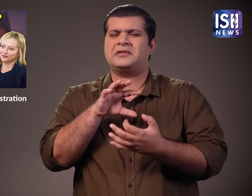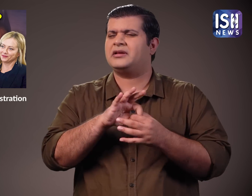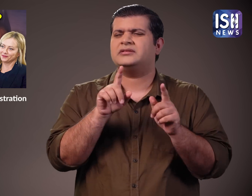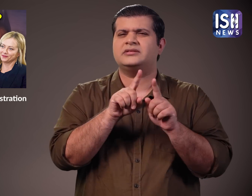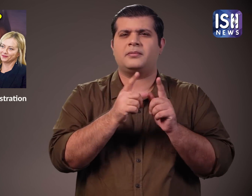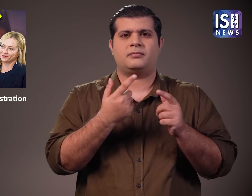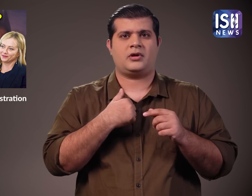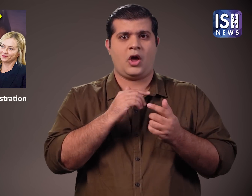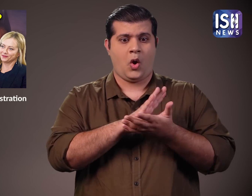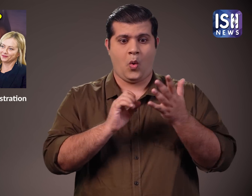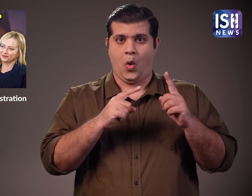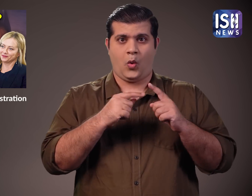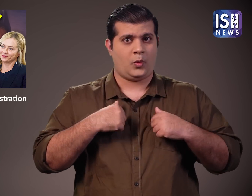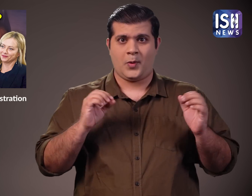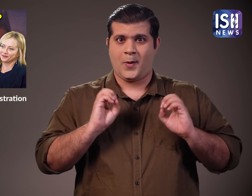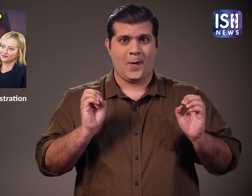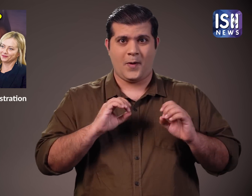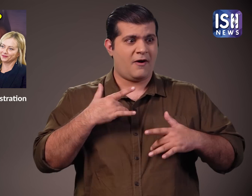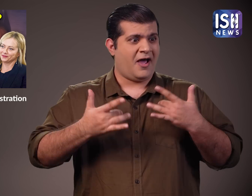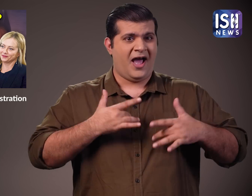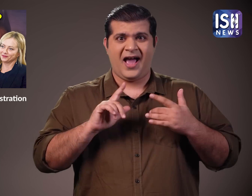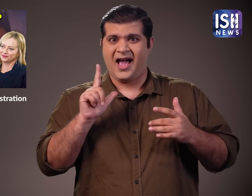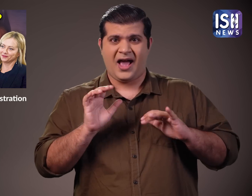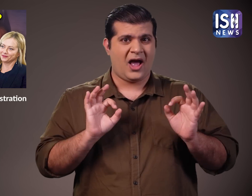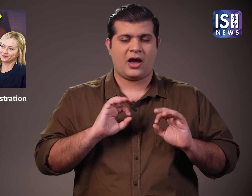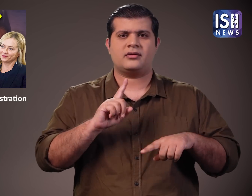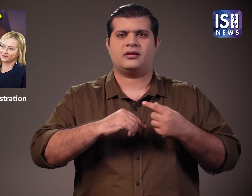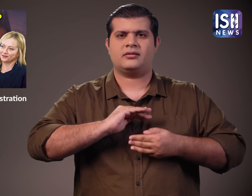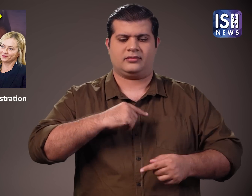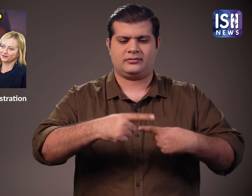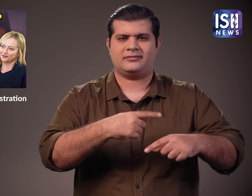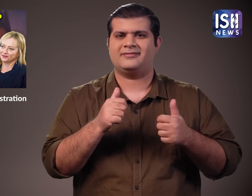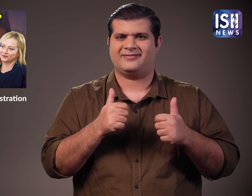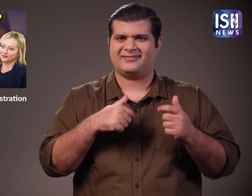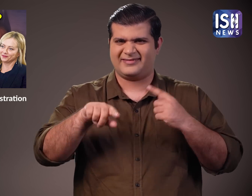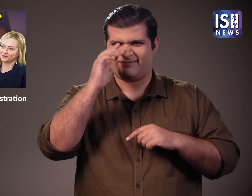As you all know, without sexual desires, reproduction does not occur.